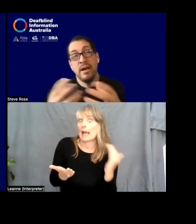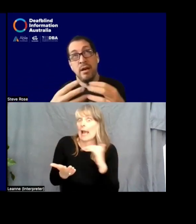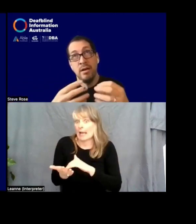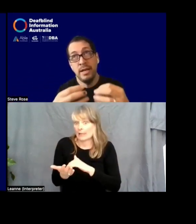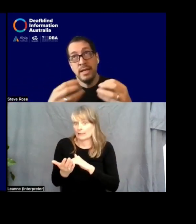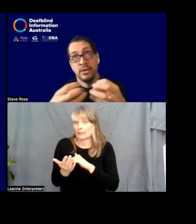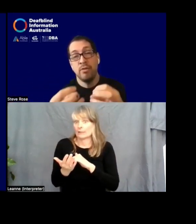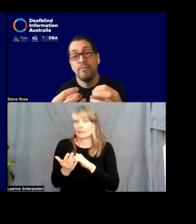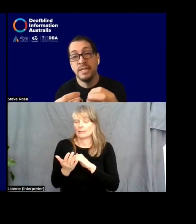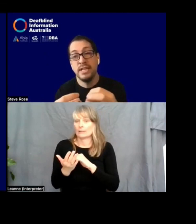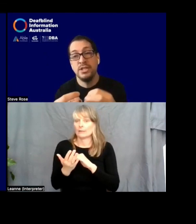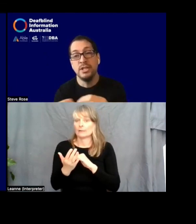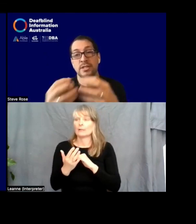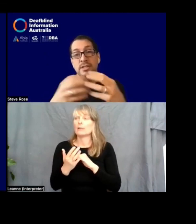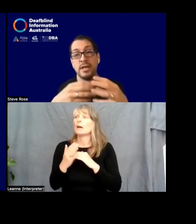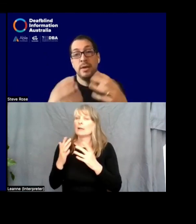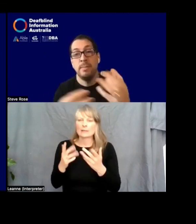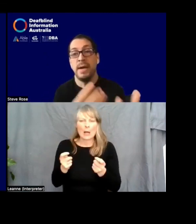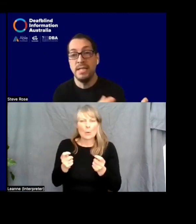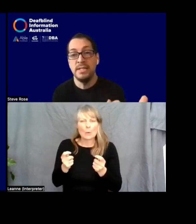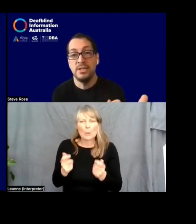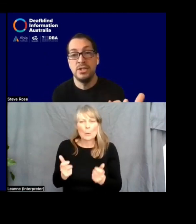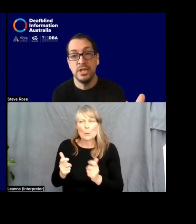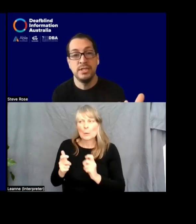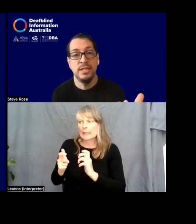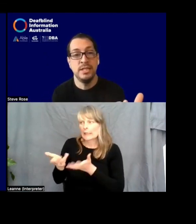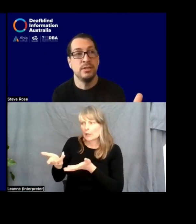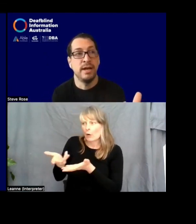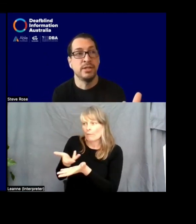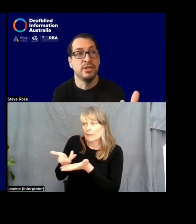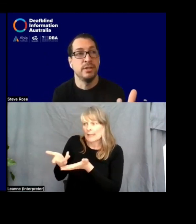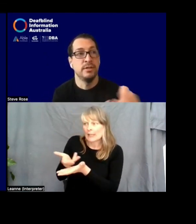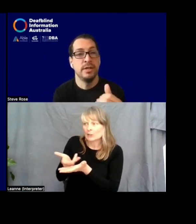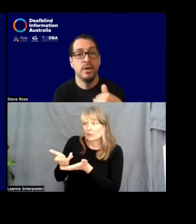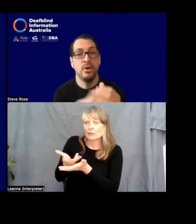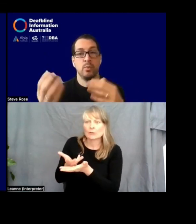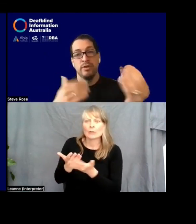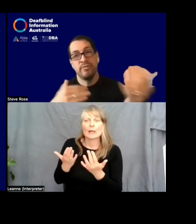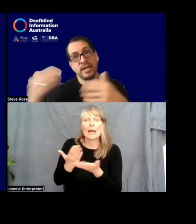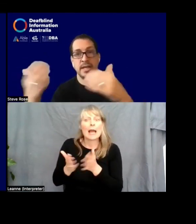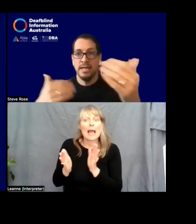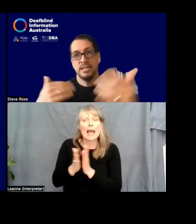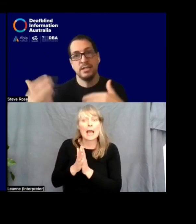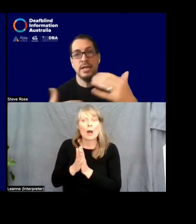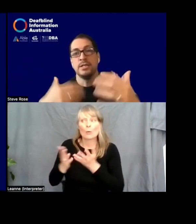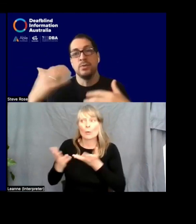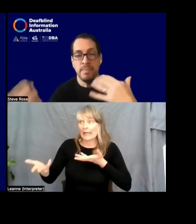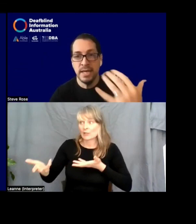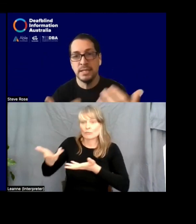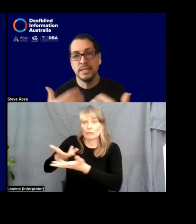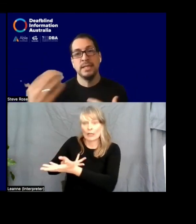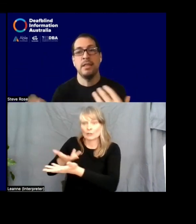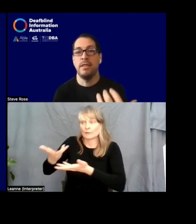early conversations based just in interaction. We're regulating terms. We're being together.